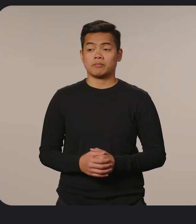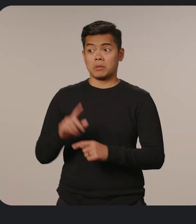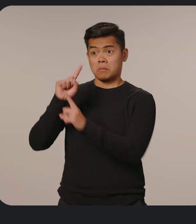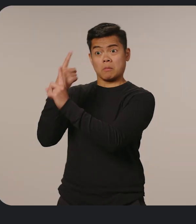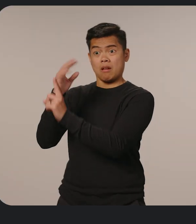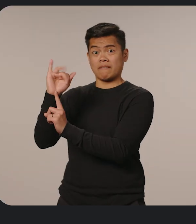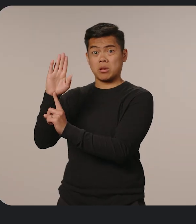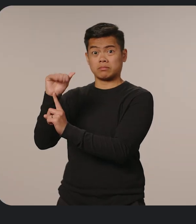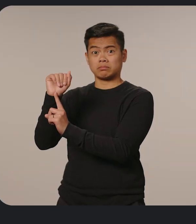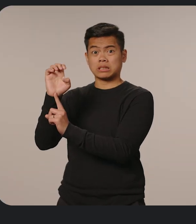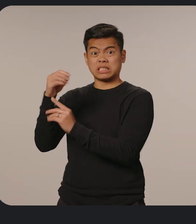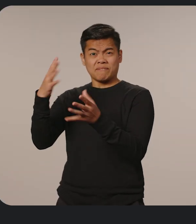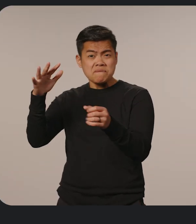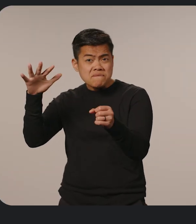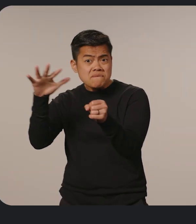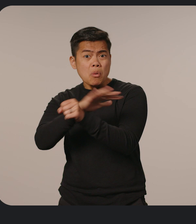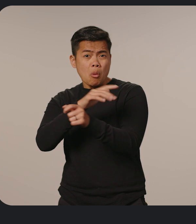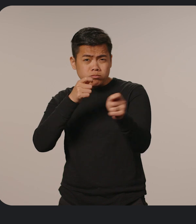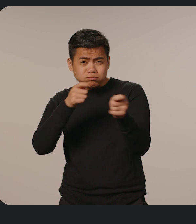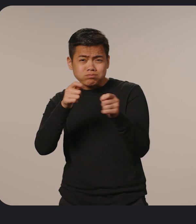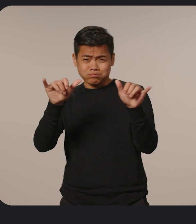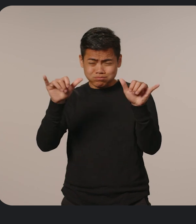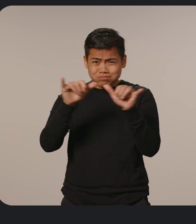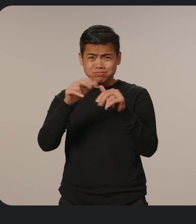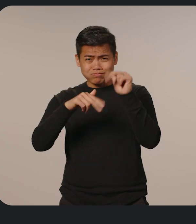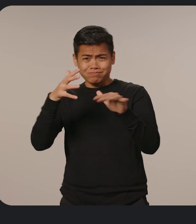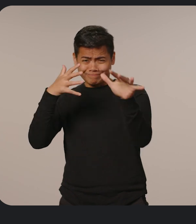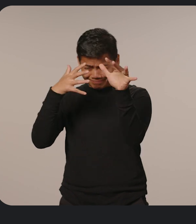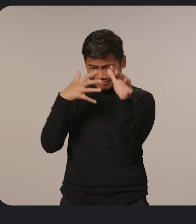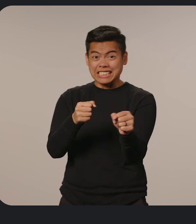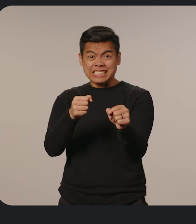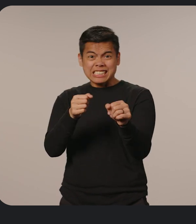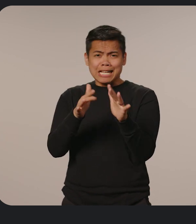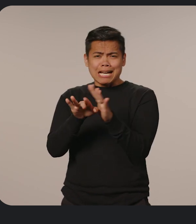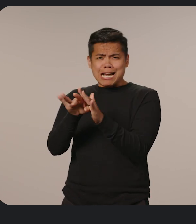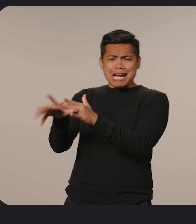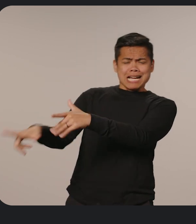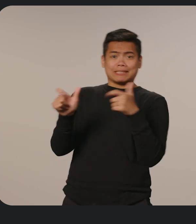not only does Firebase give you fully managed scalable infrastructure to build